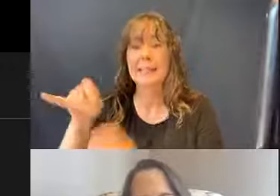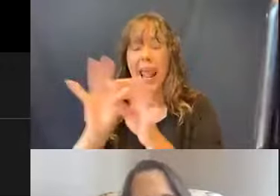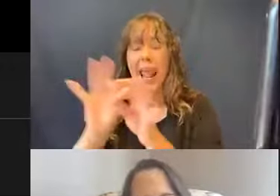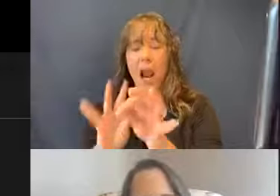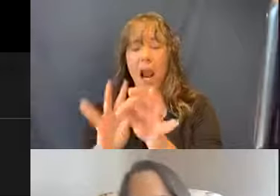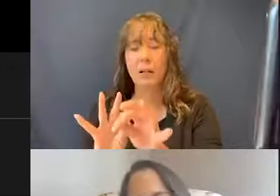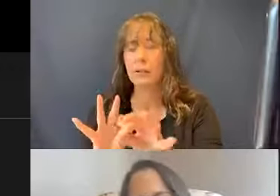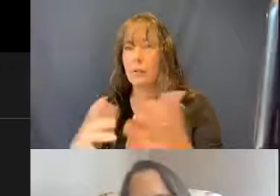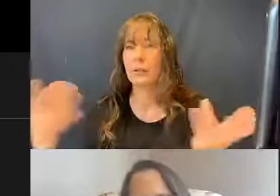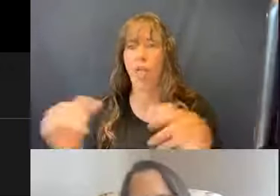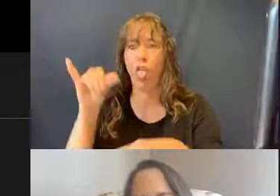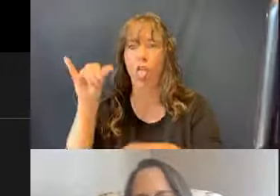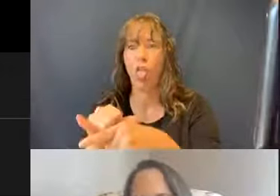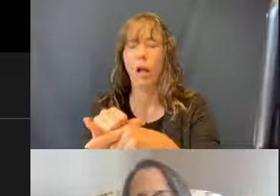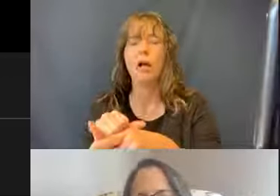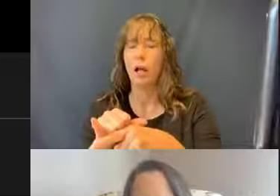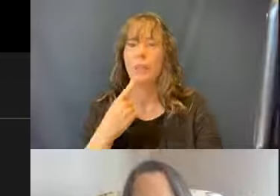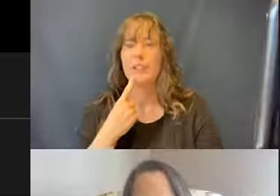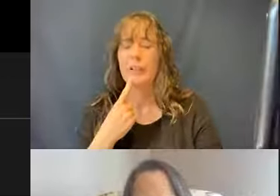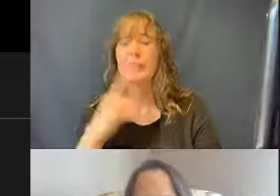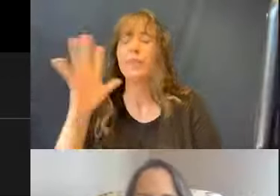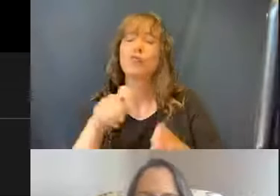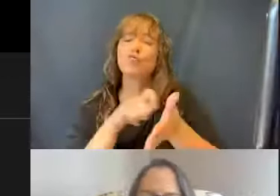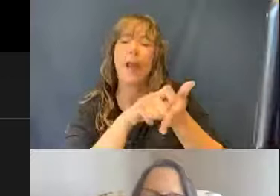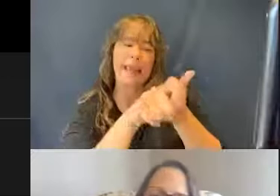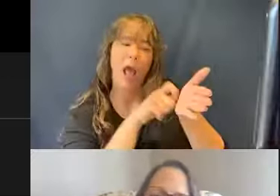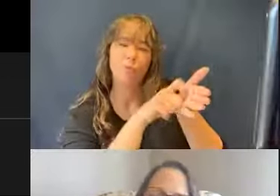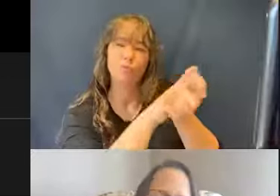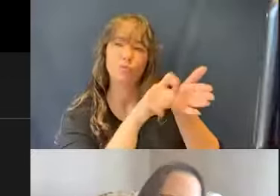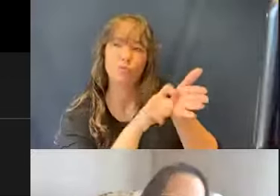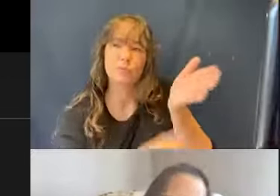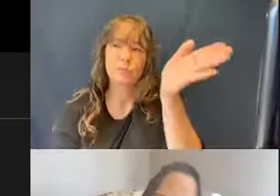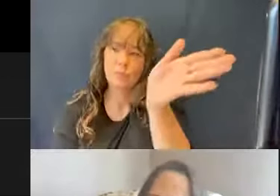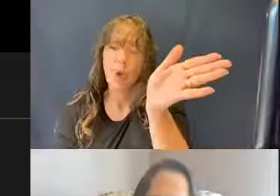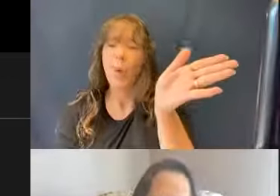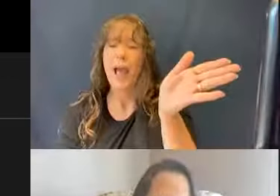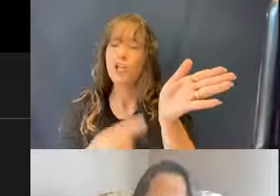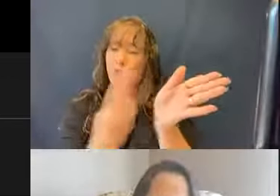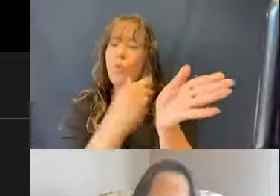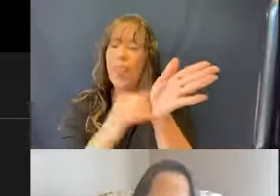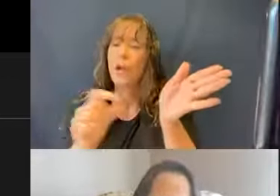highlight key words that you're going to be using a lot. Just like we have learned, like